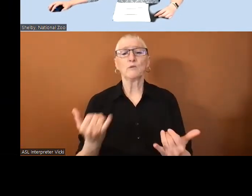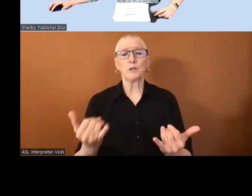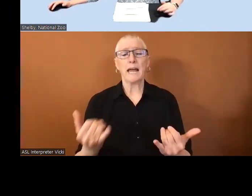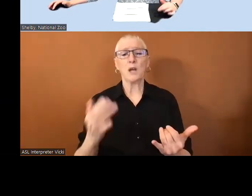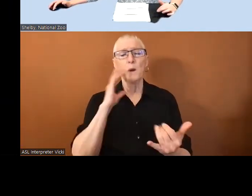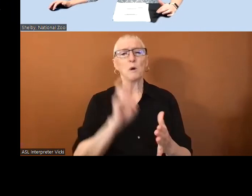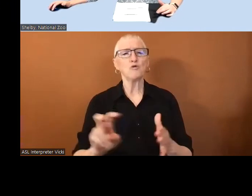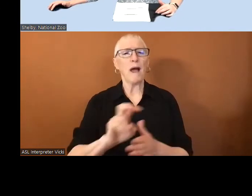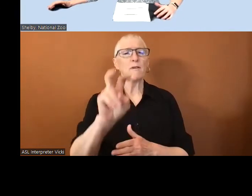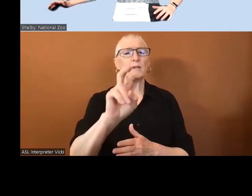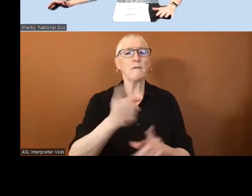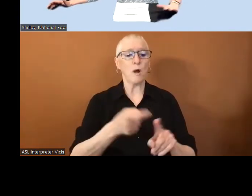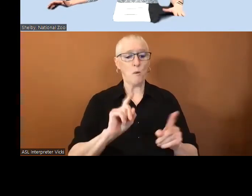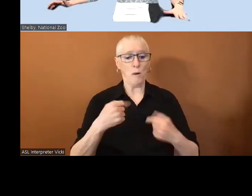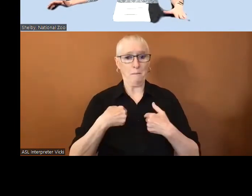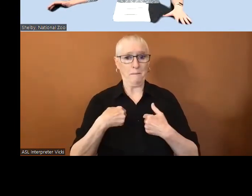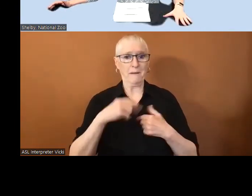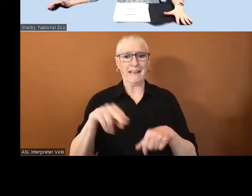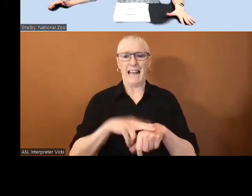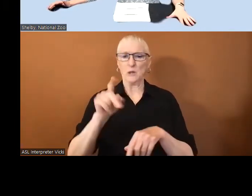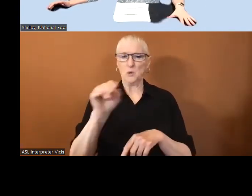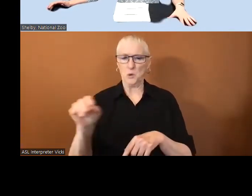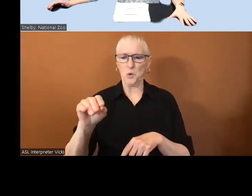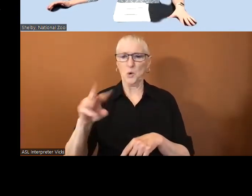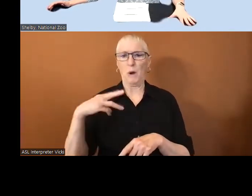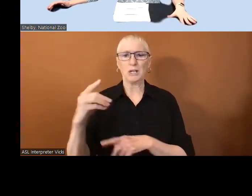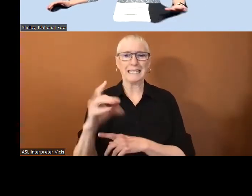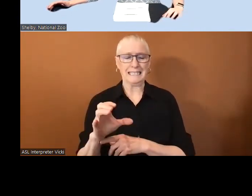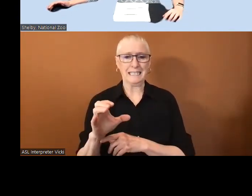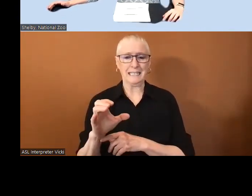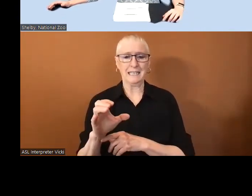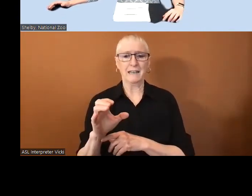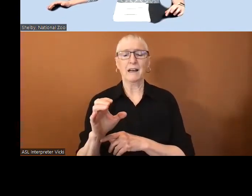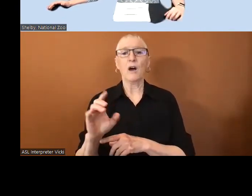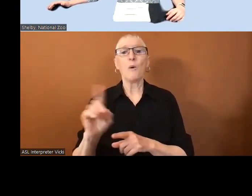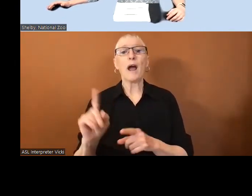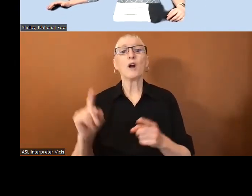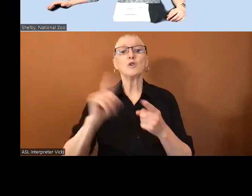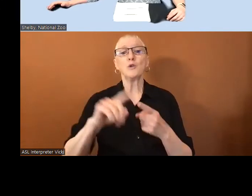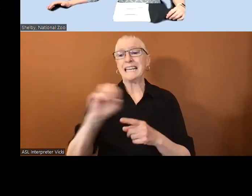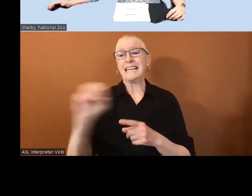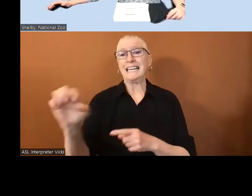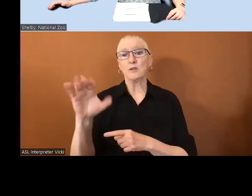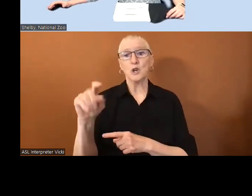from where I am at the National Zoo in Washington DC to the Eastern coast to Maryland and then all